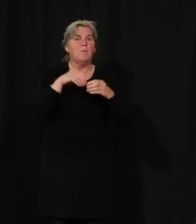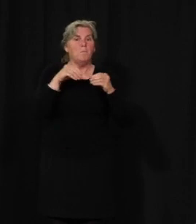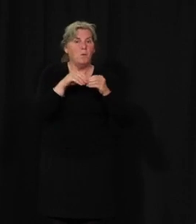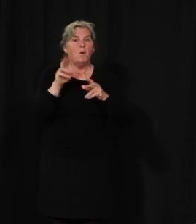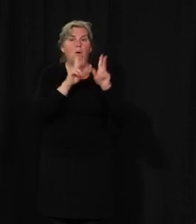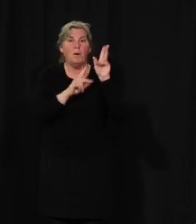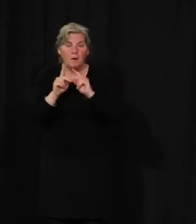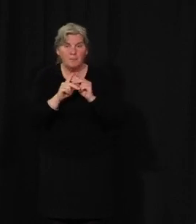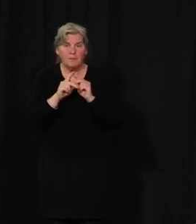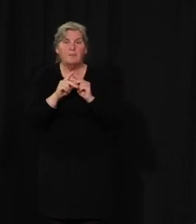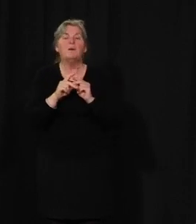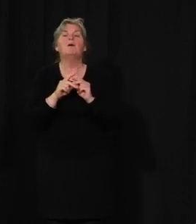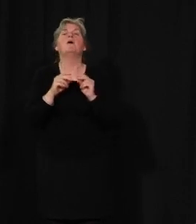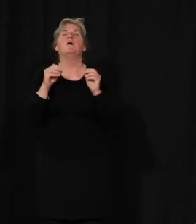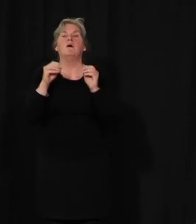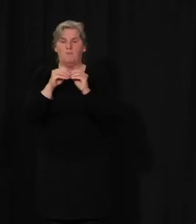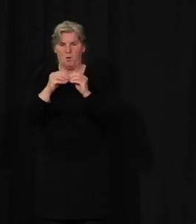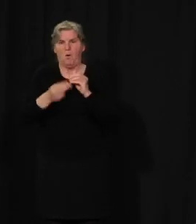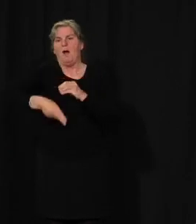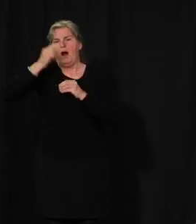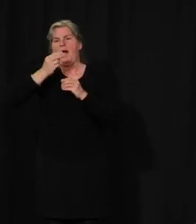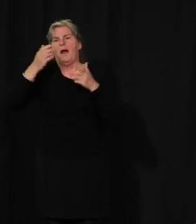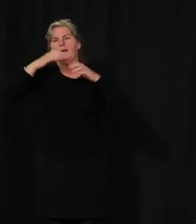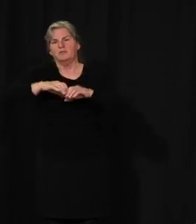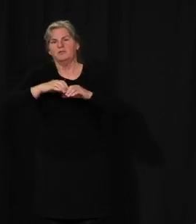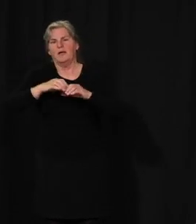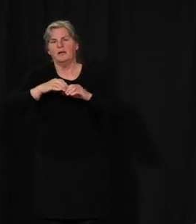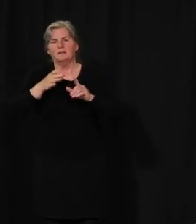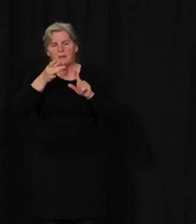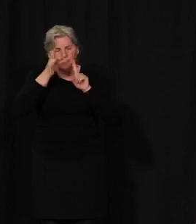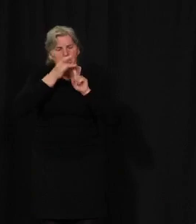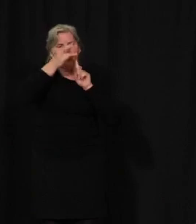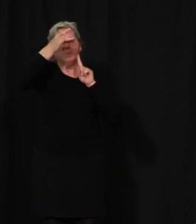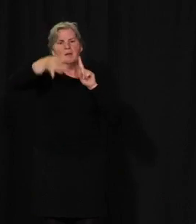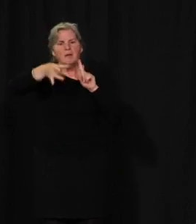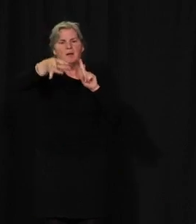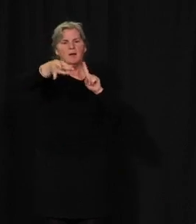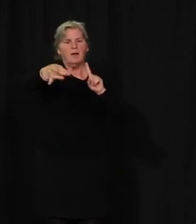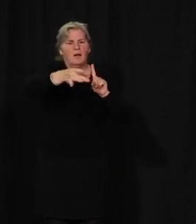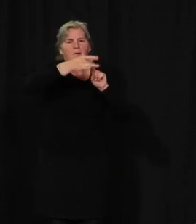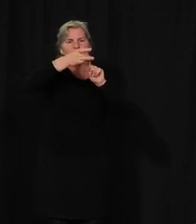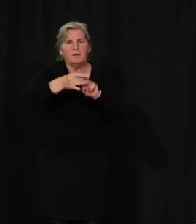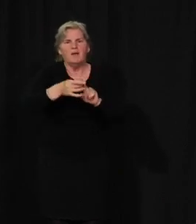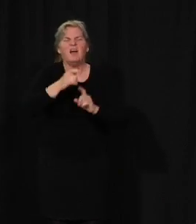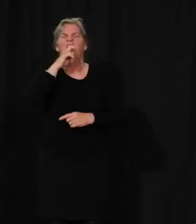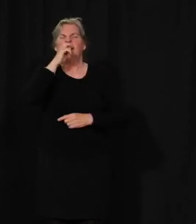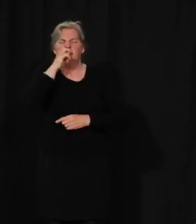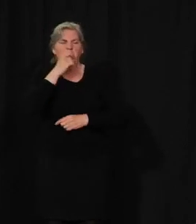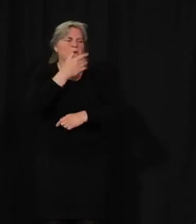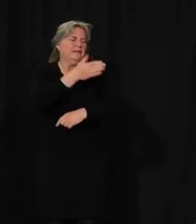higher the chance there is for spread of droplets. Sneezing, singing, talking even